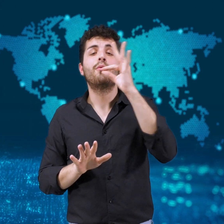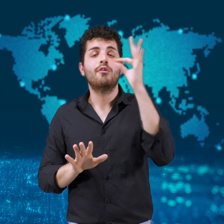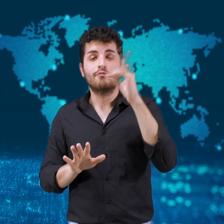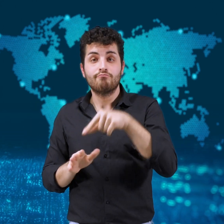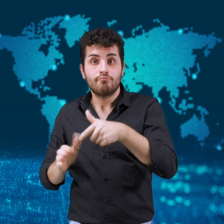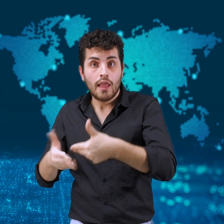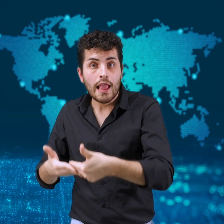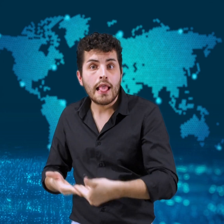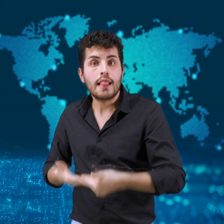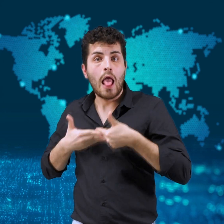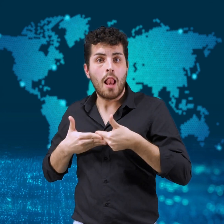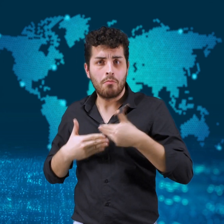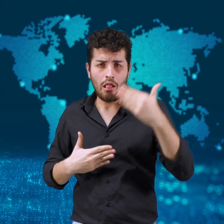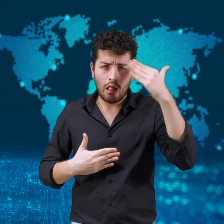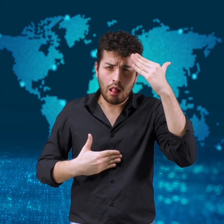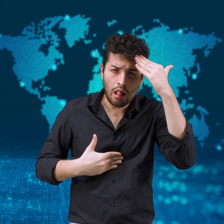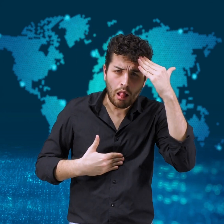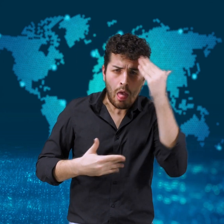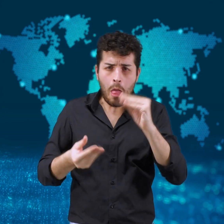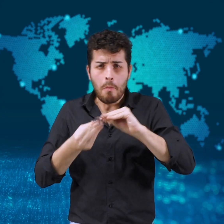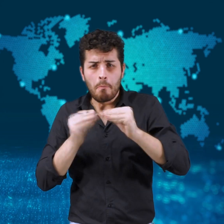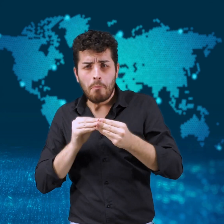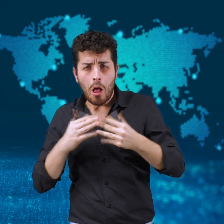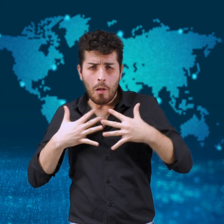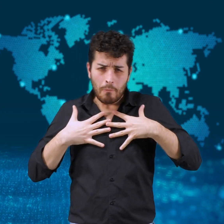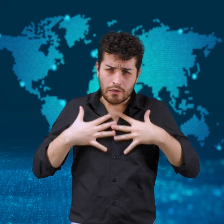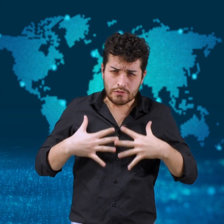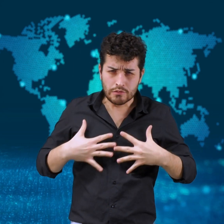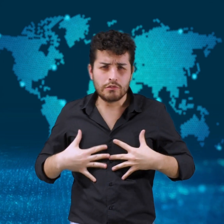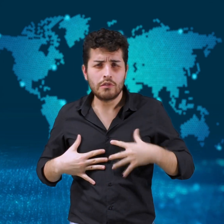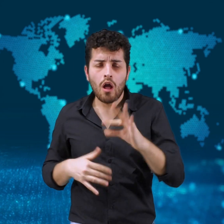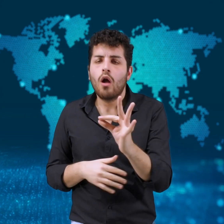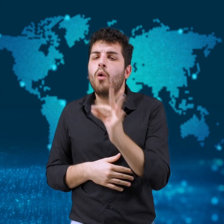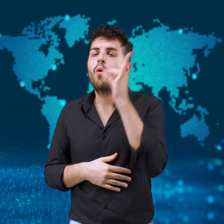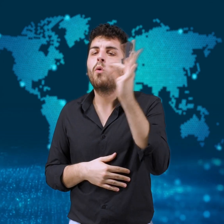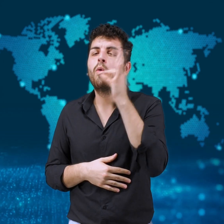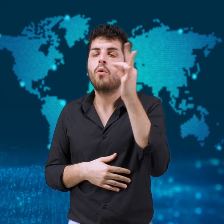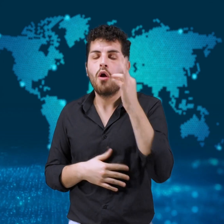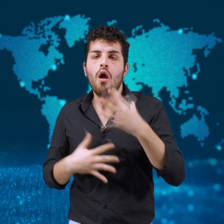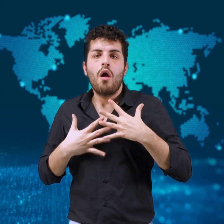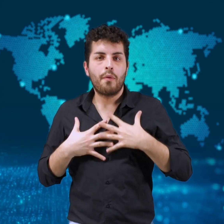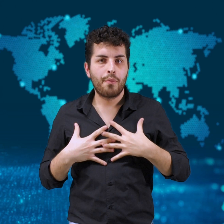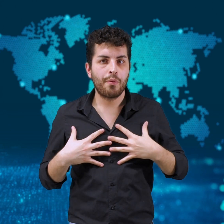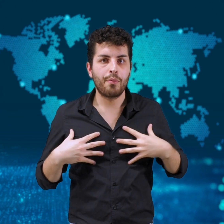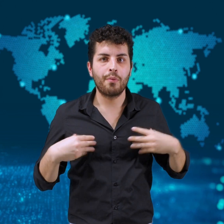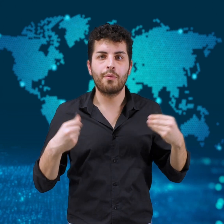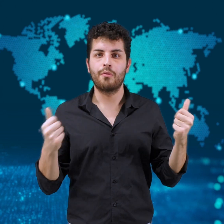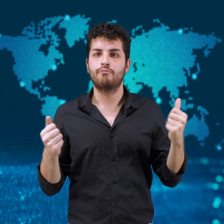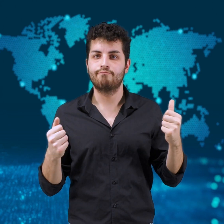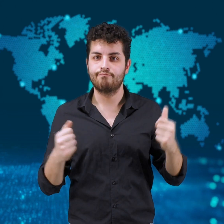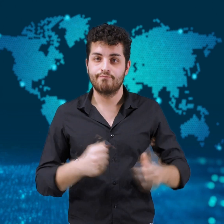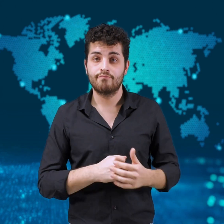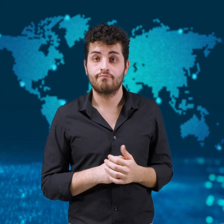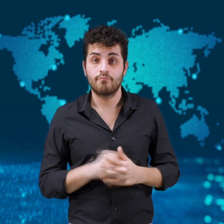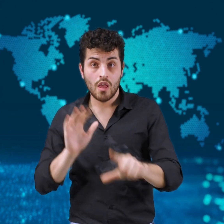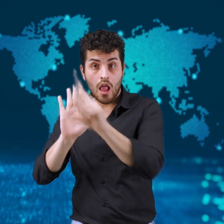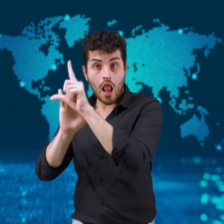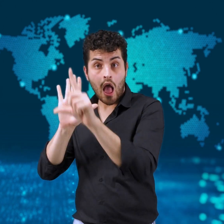Argentina also recently changed its smoking laws,